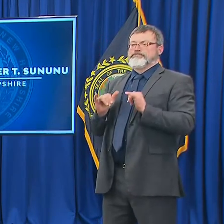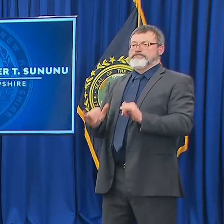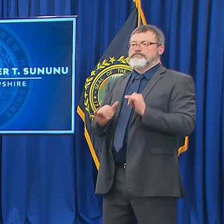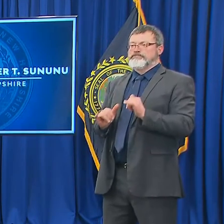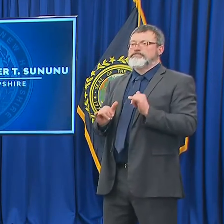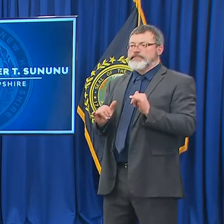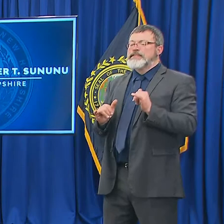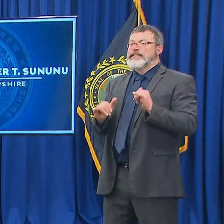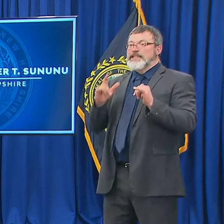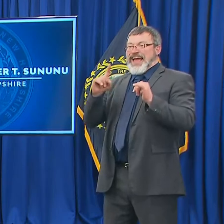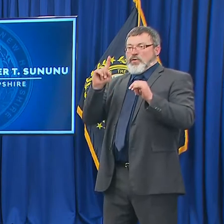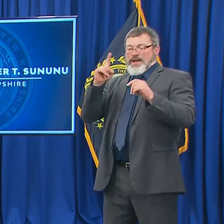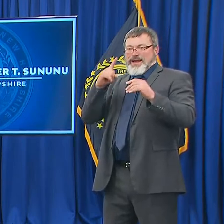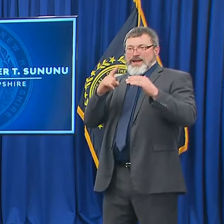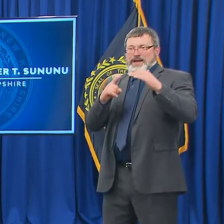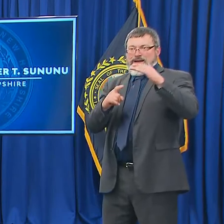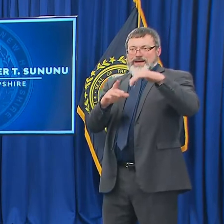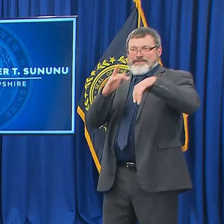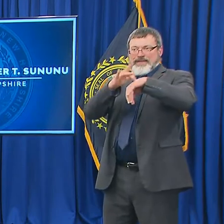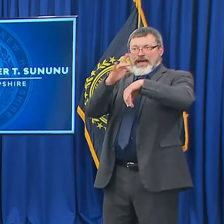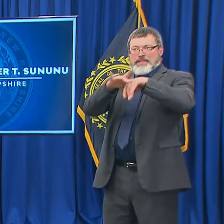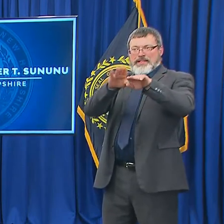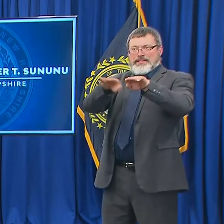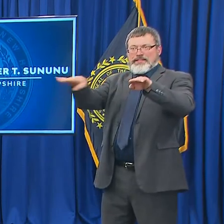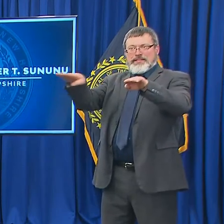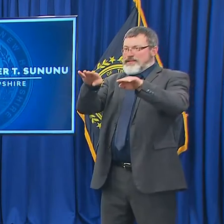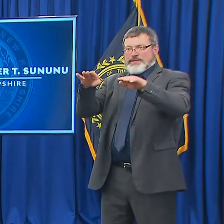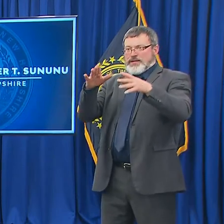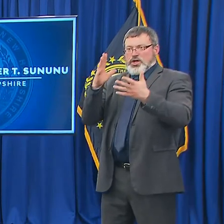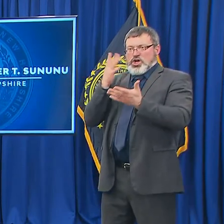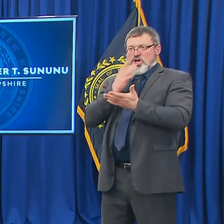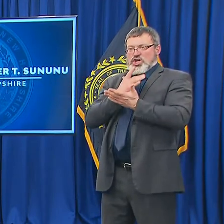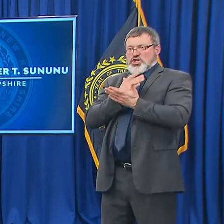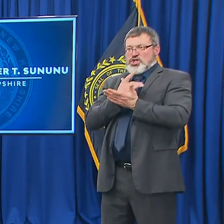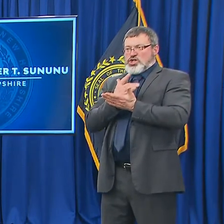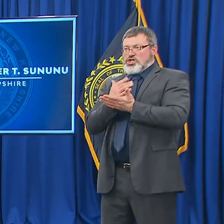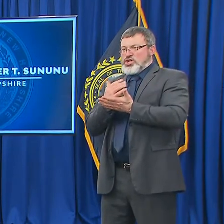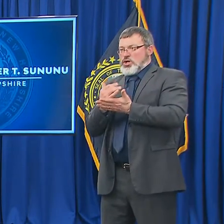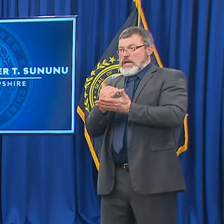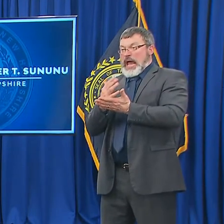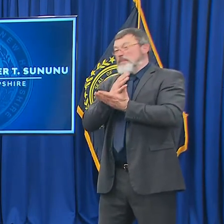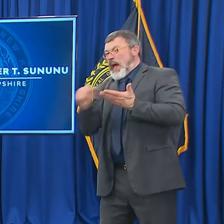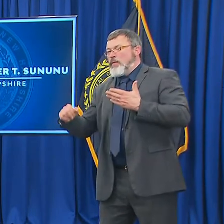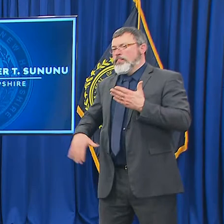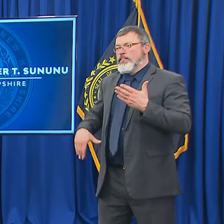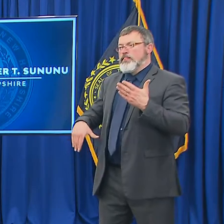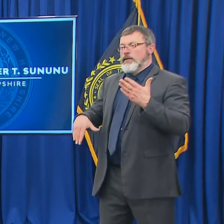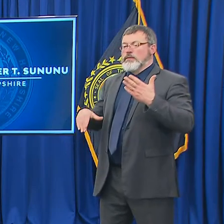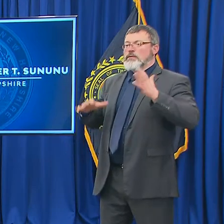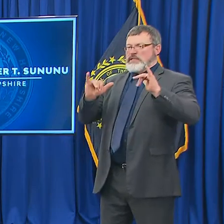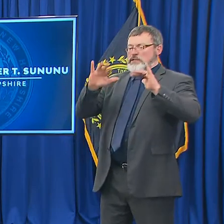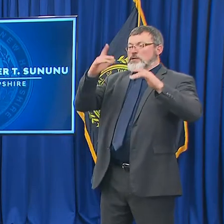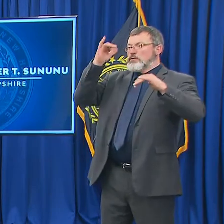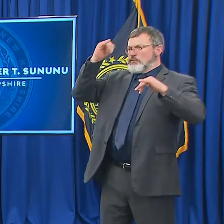That contractor has filled over 600 shifts in the state at different nursing homes